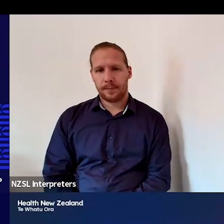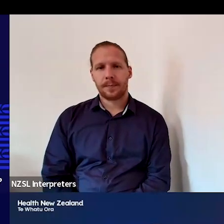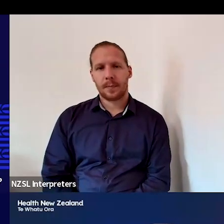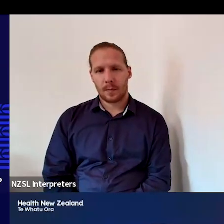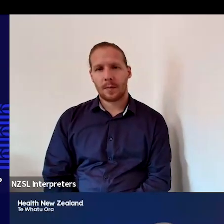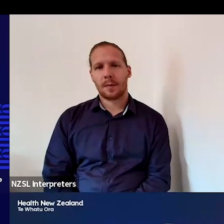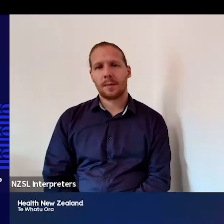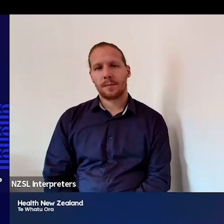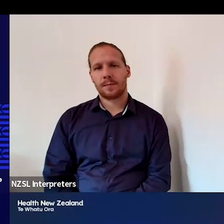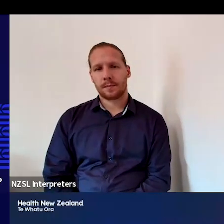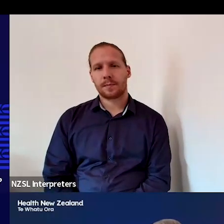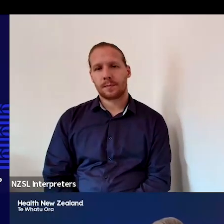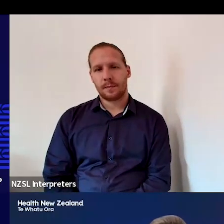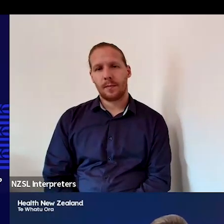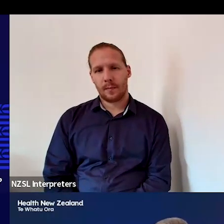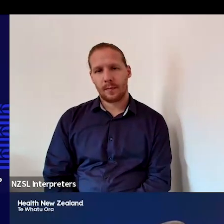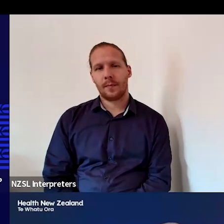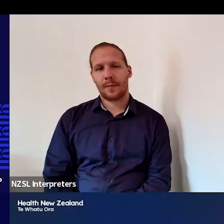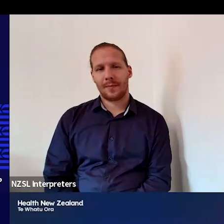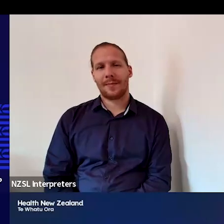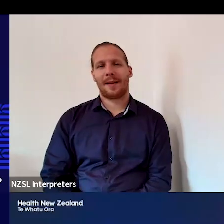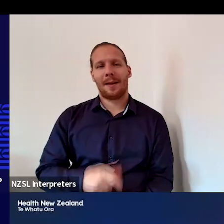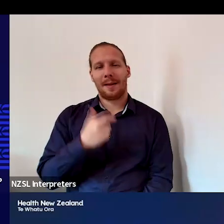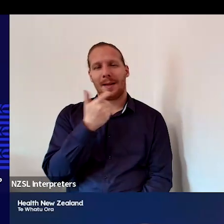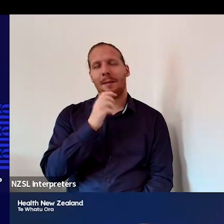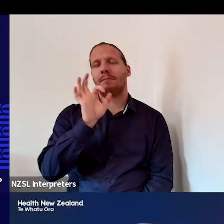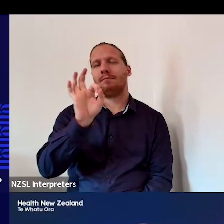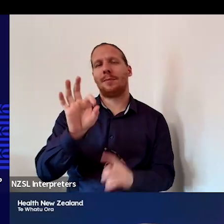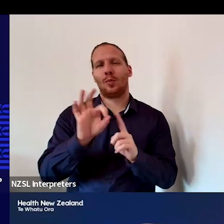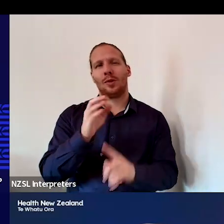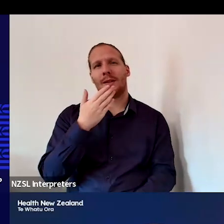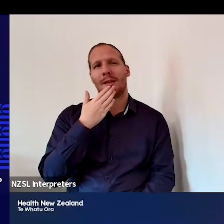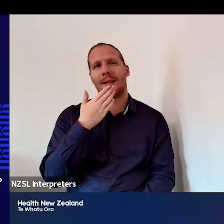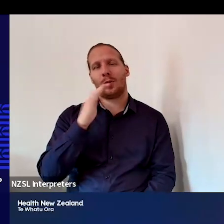Excellent question. Sarah-Jane. I haven't